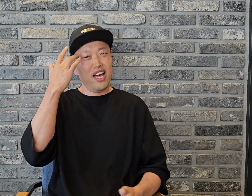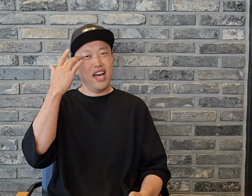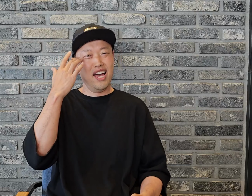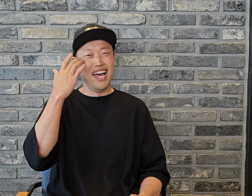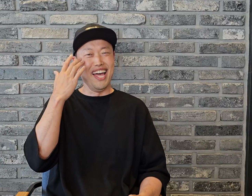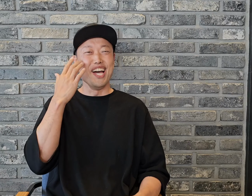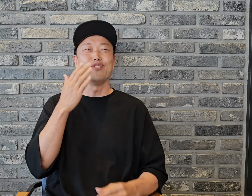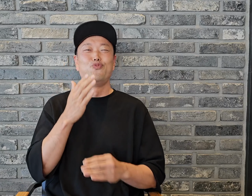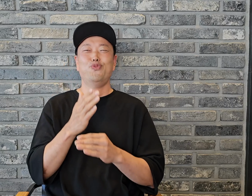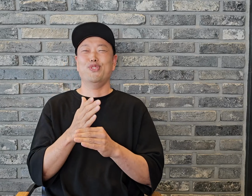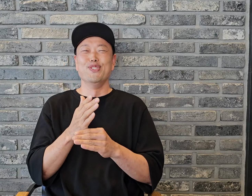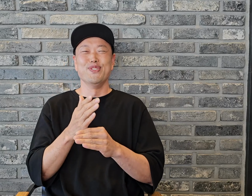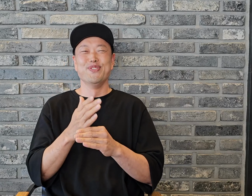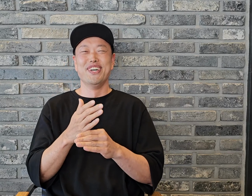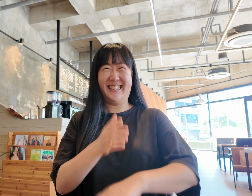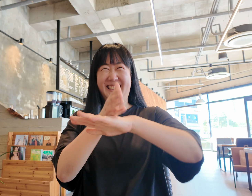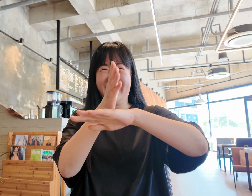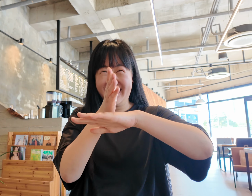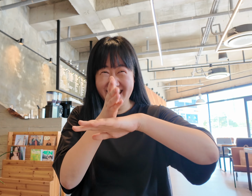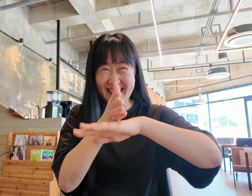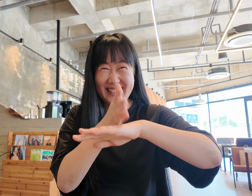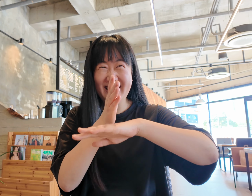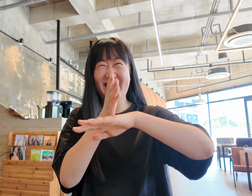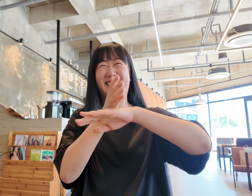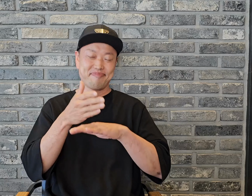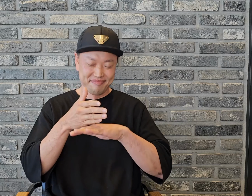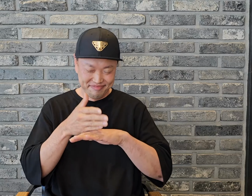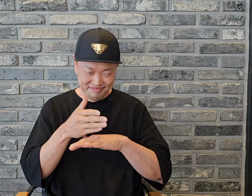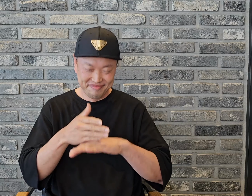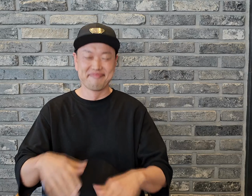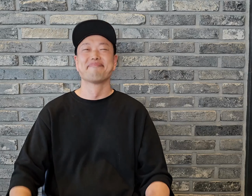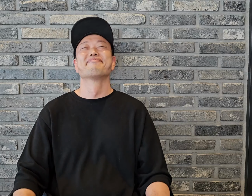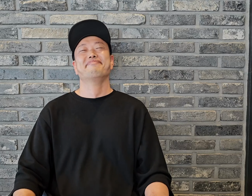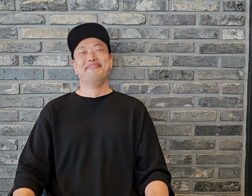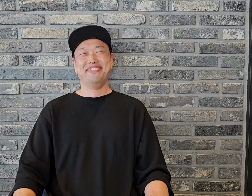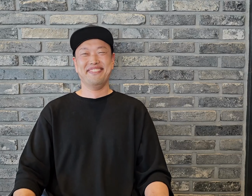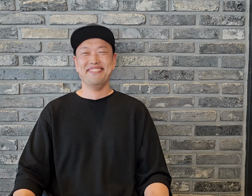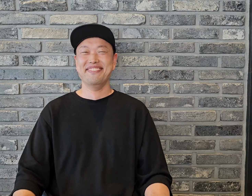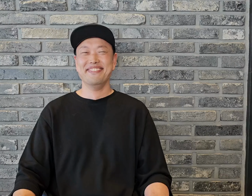I'm so nervous. Thank you haha. Thank you.